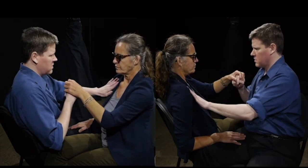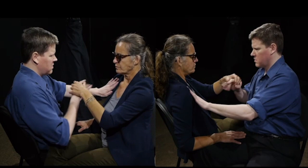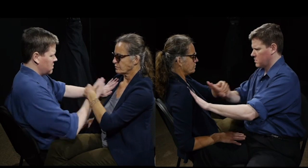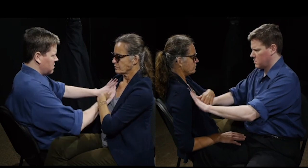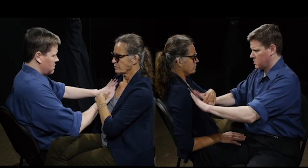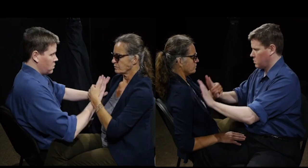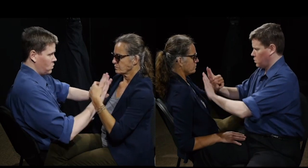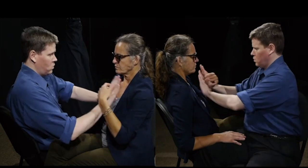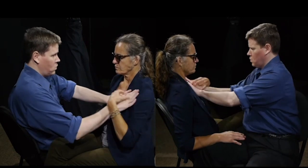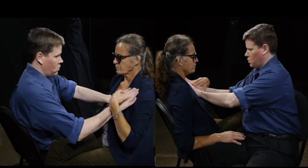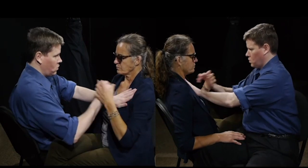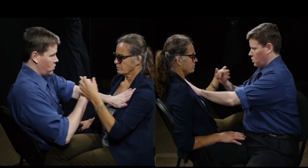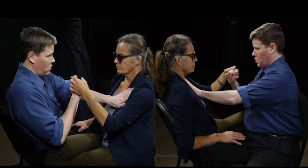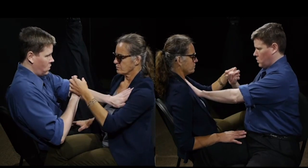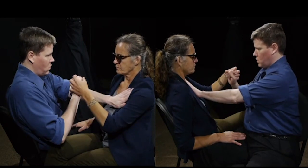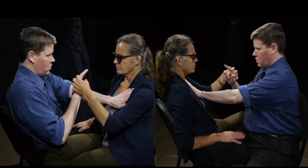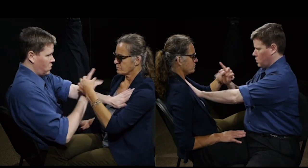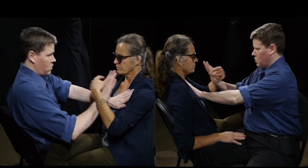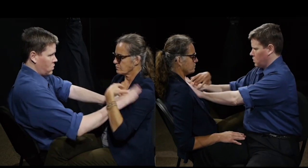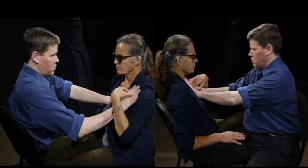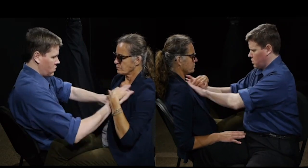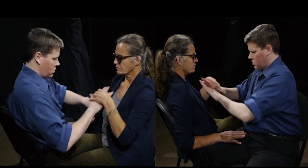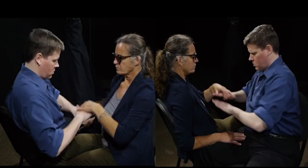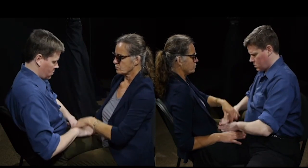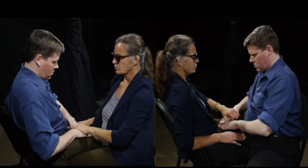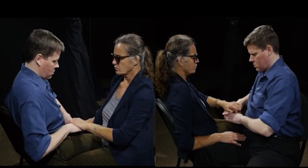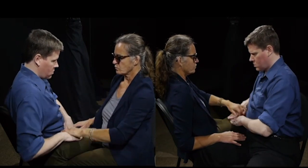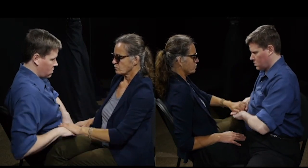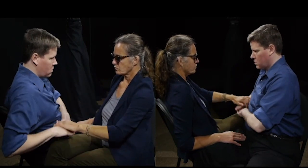how Protactile is structured. I'm going to start with how it applies to ASL.